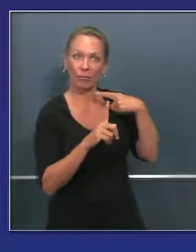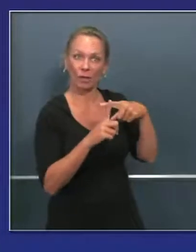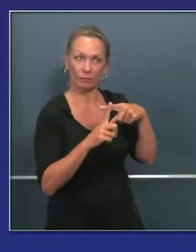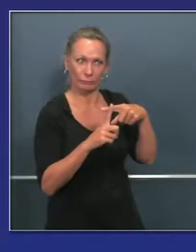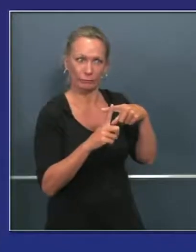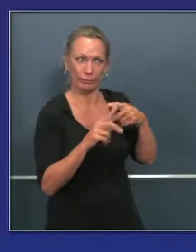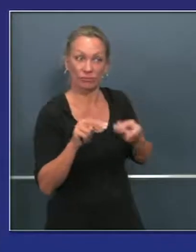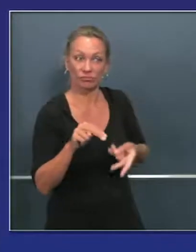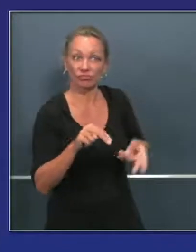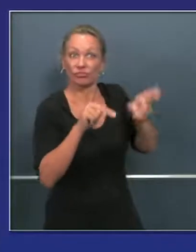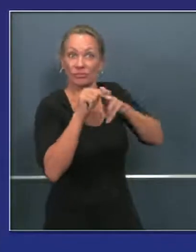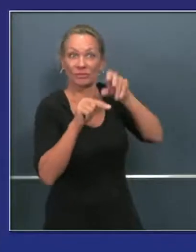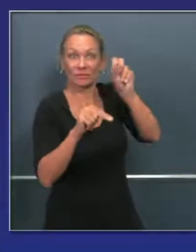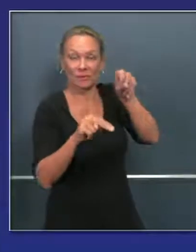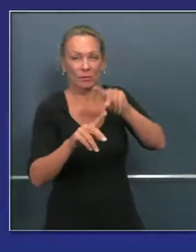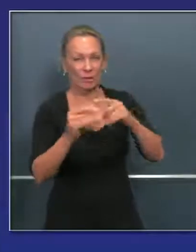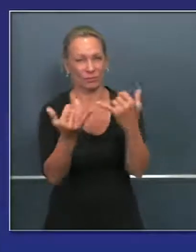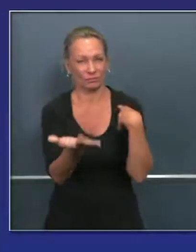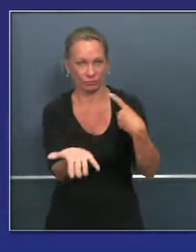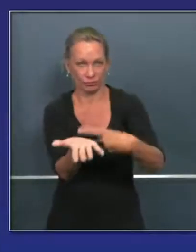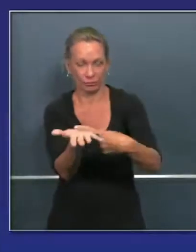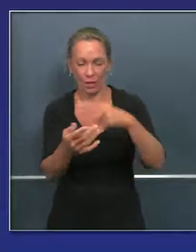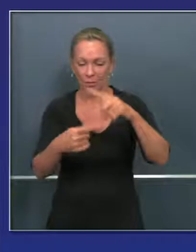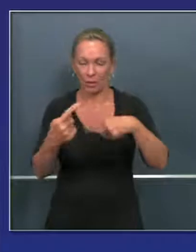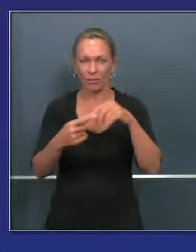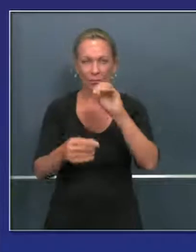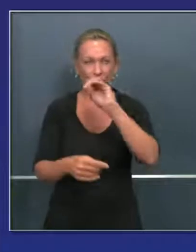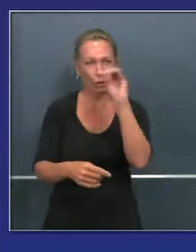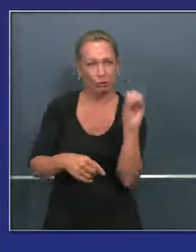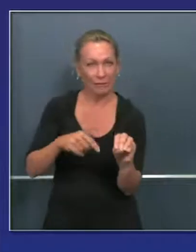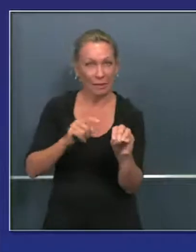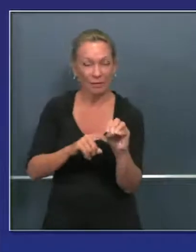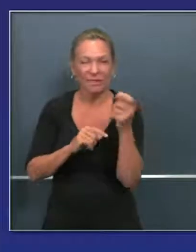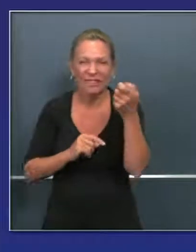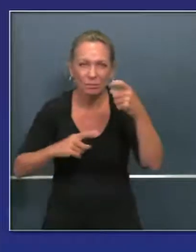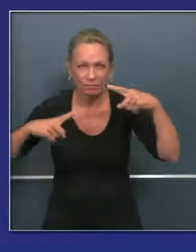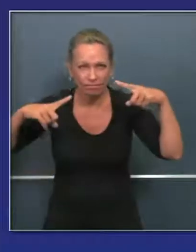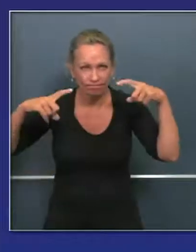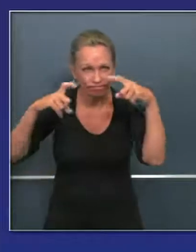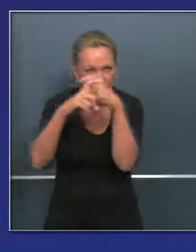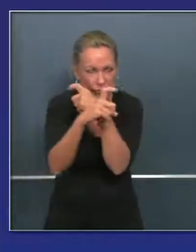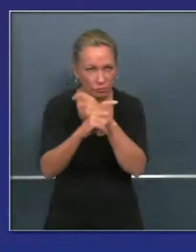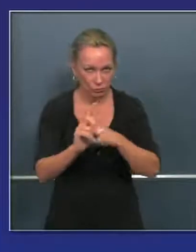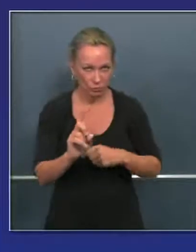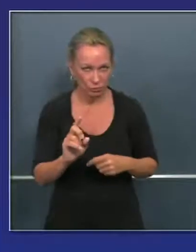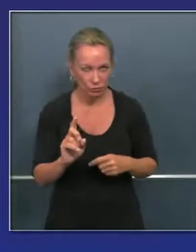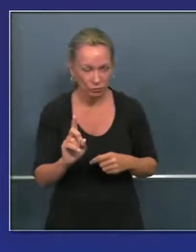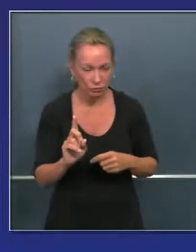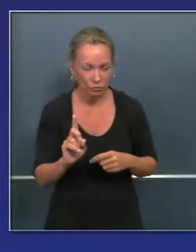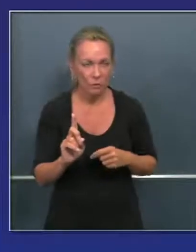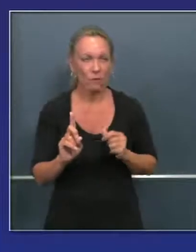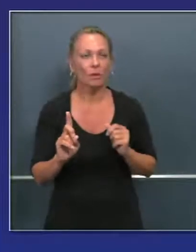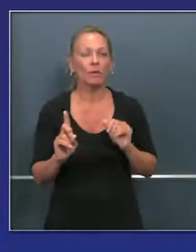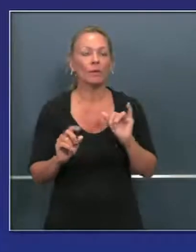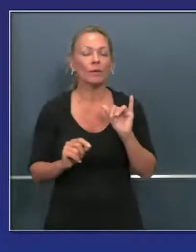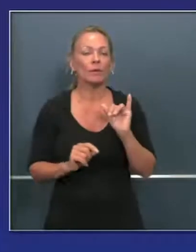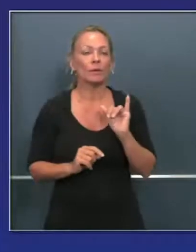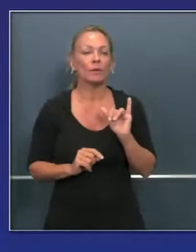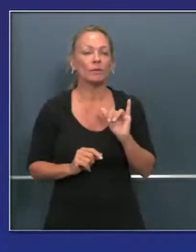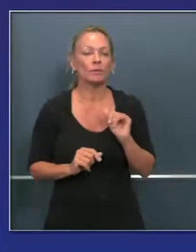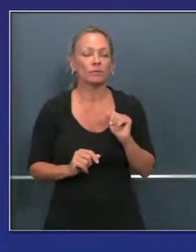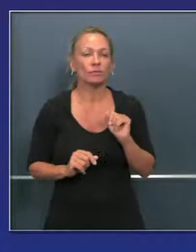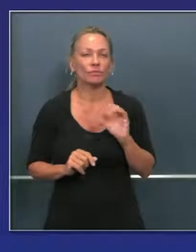rate is particularly concerning and this is why we are monitoring it very very closely and let